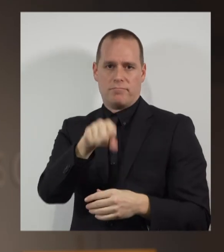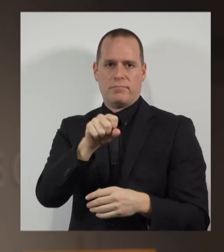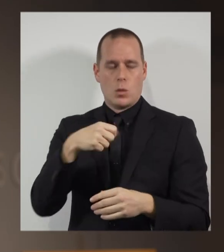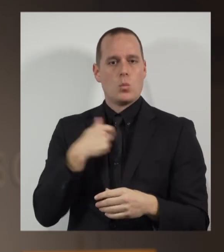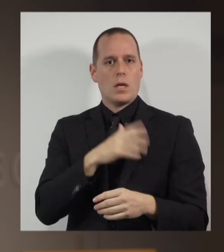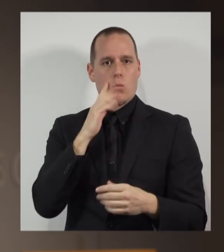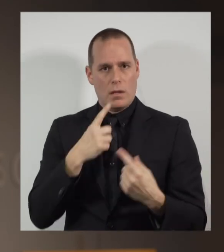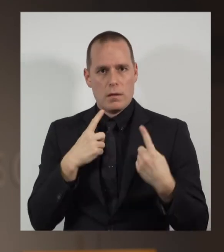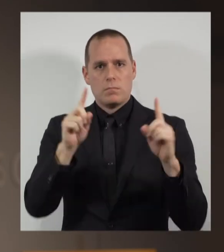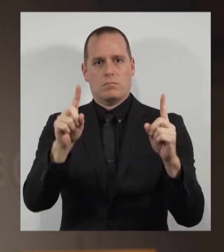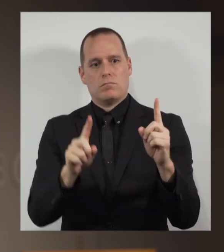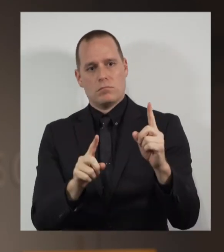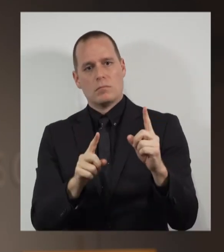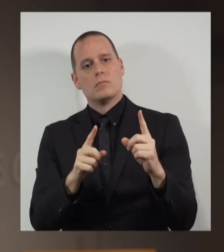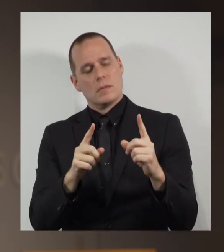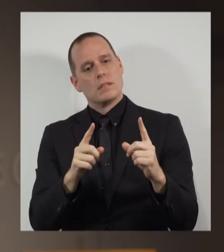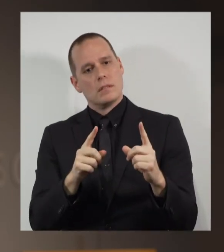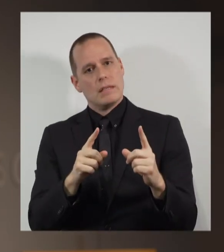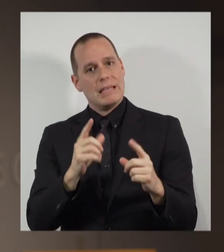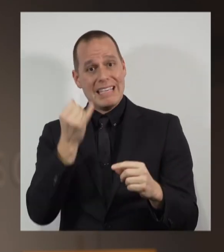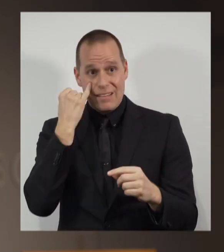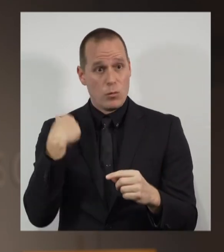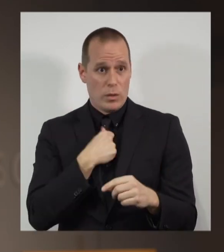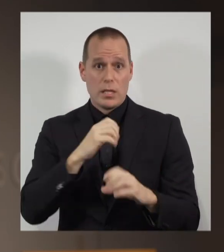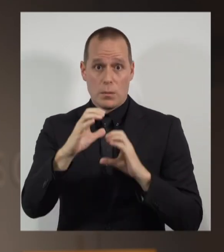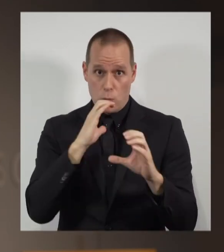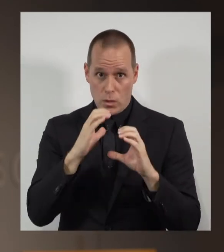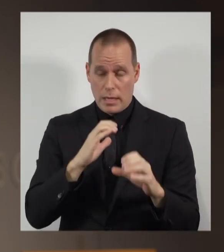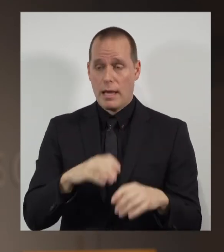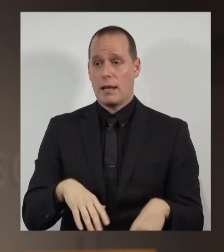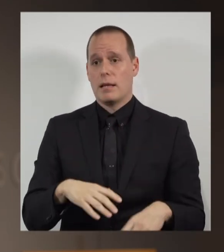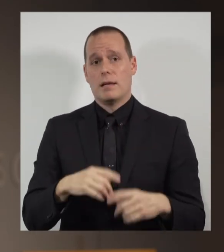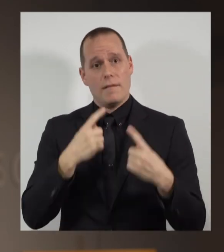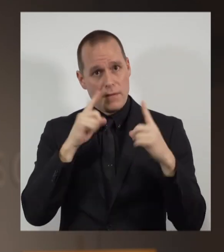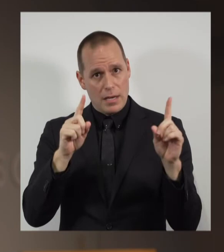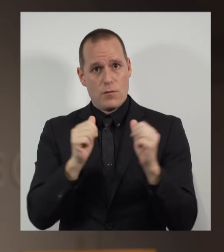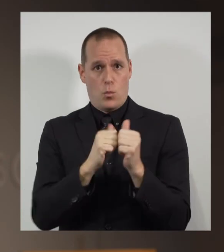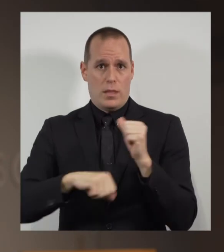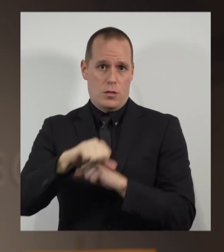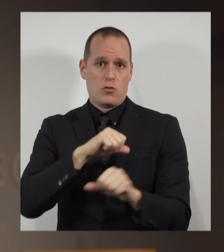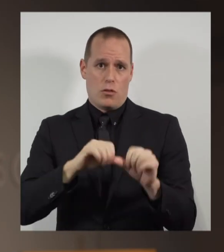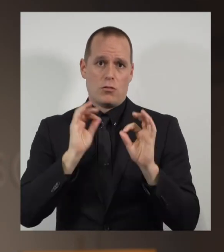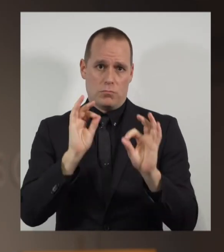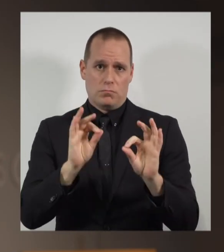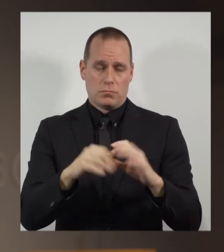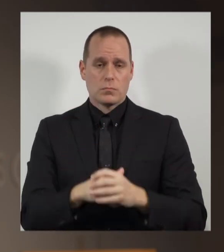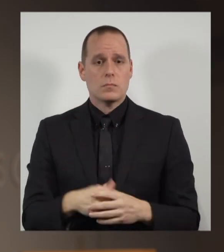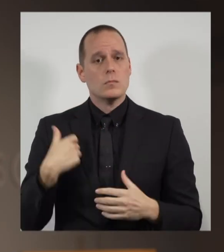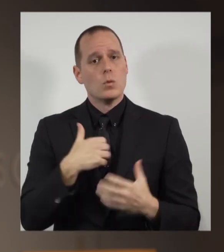And we will emerge from these difficult times if we communicate effectively with each other.